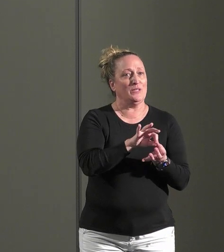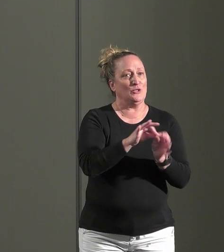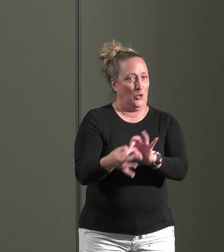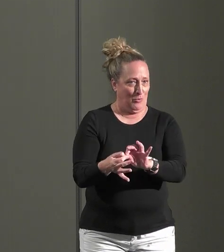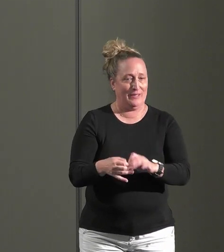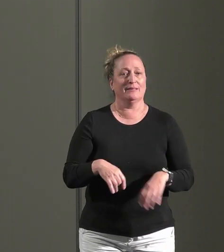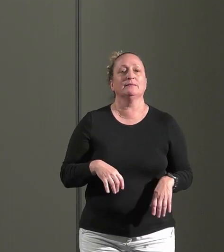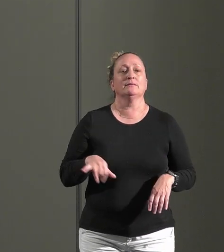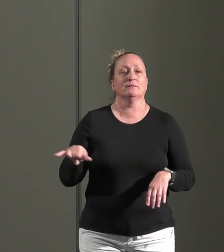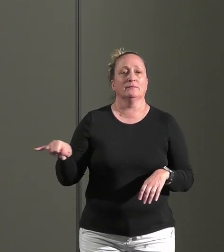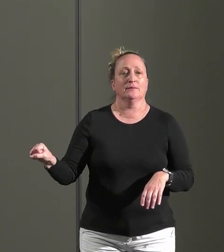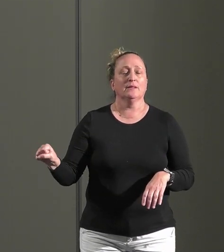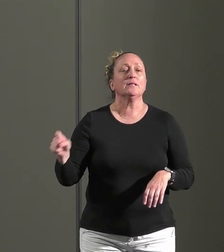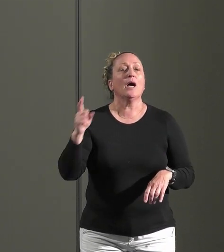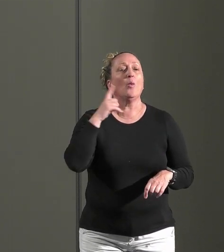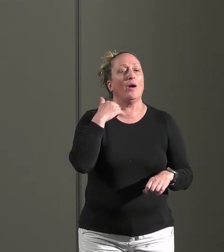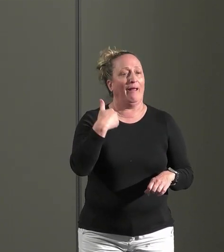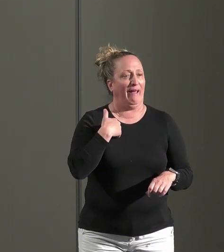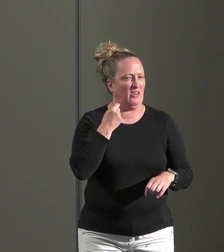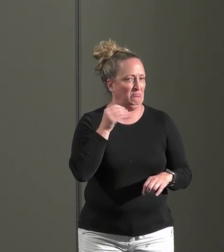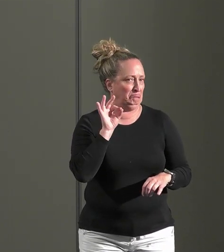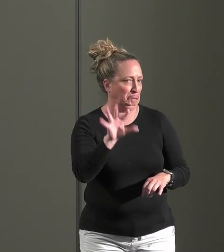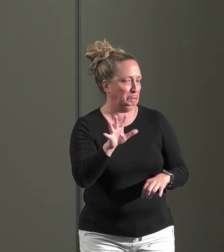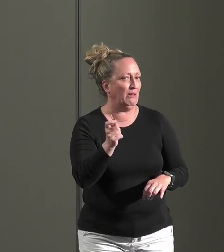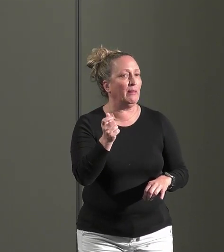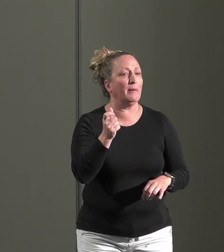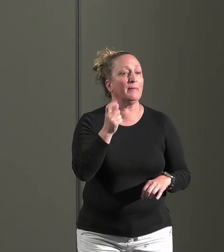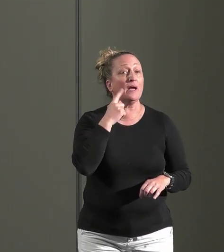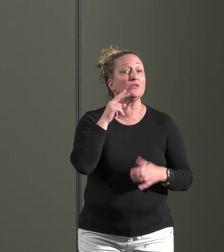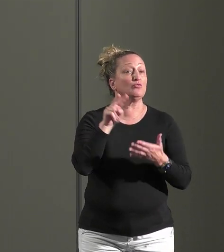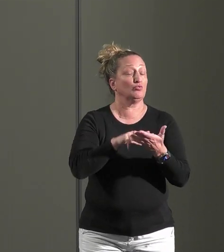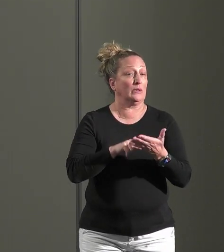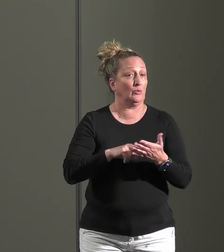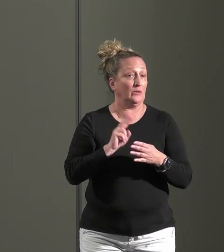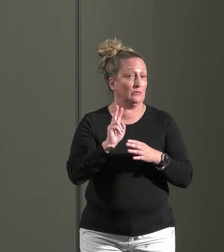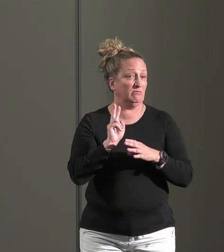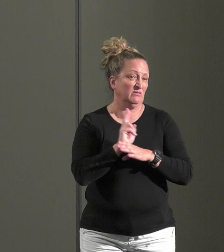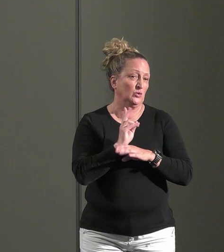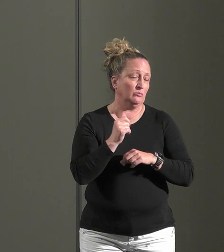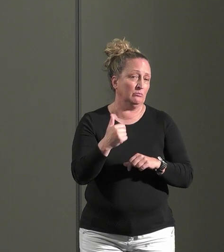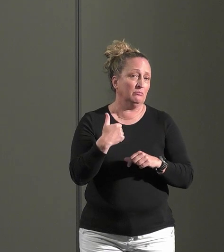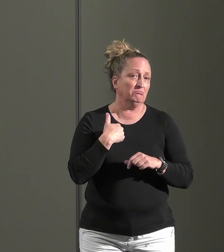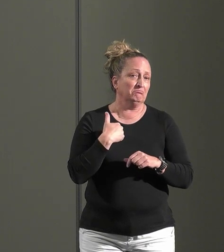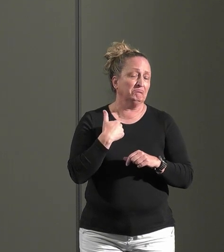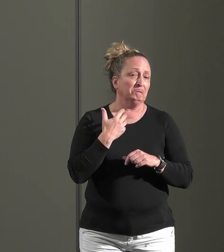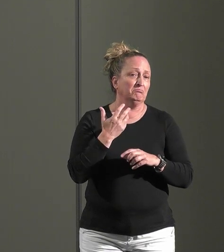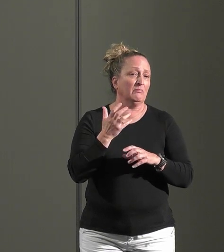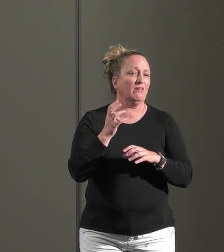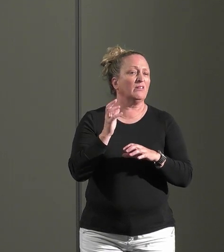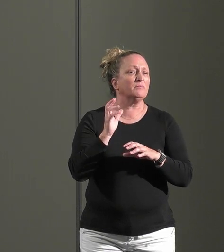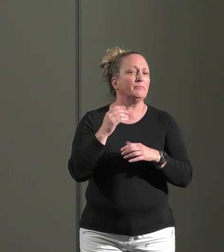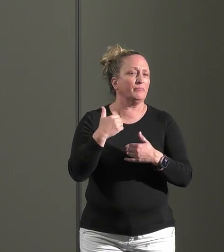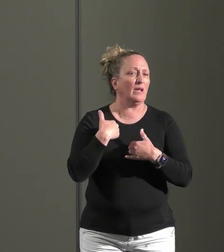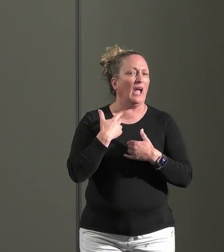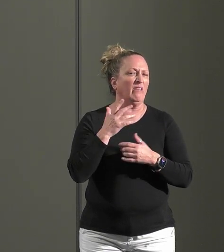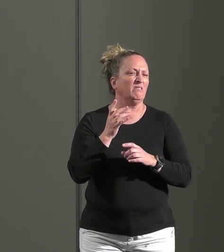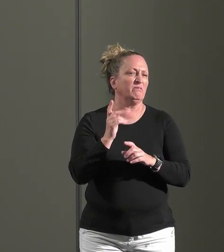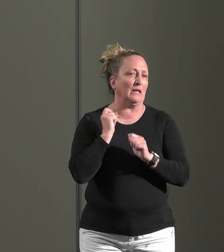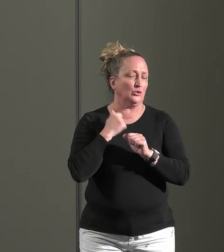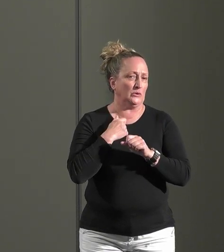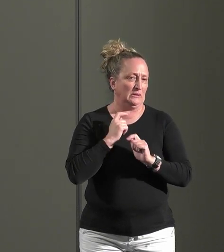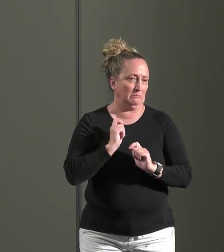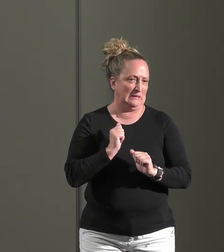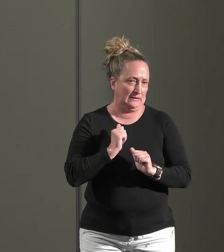But I wanted to have a little screen reader users have it in faster speed as well to get